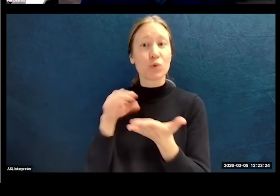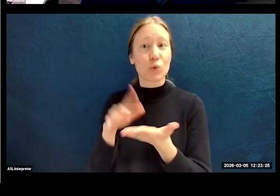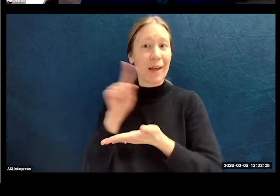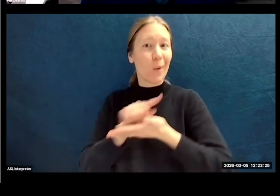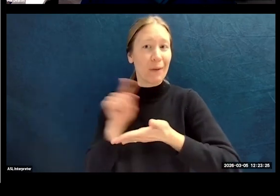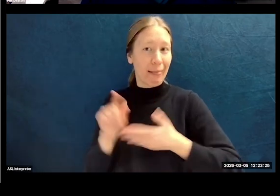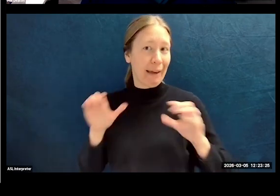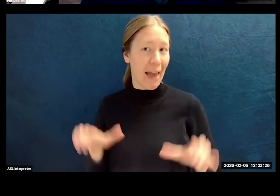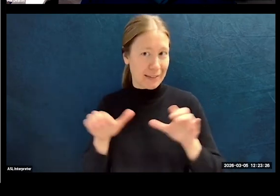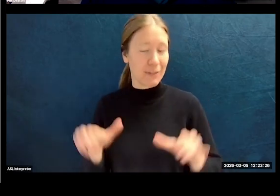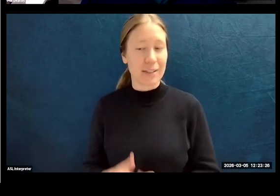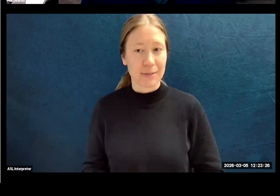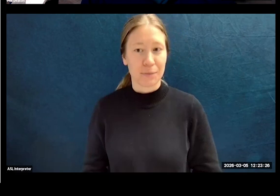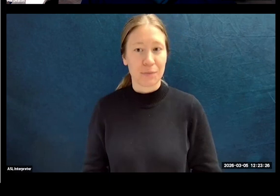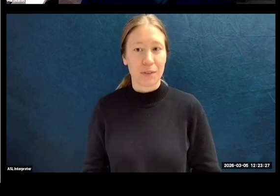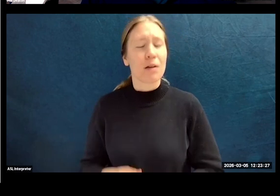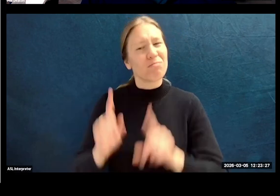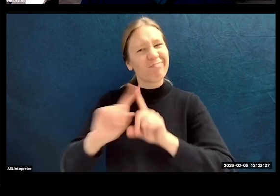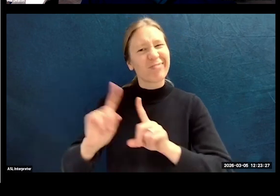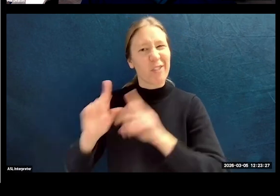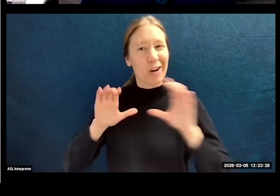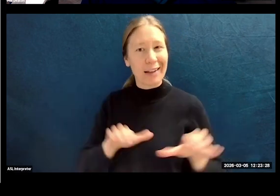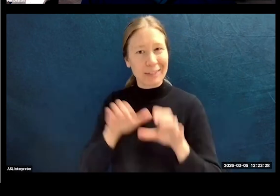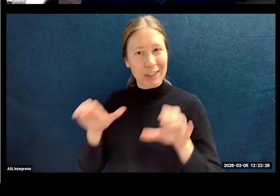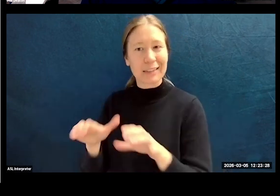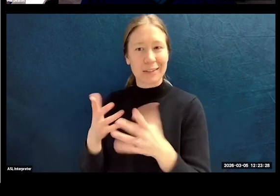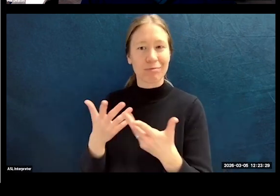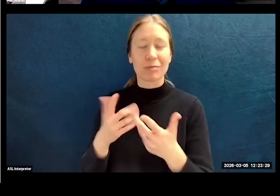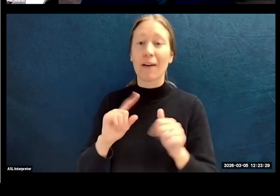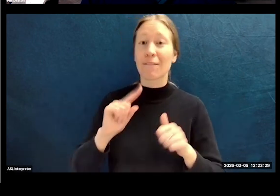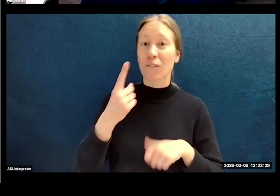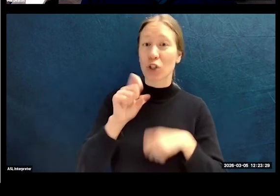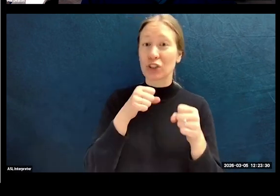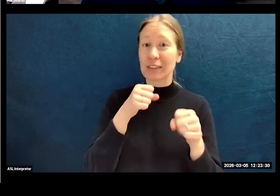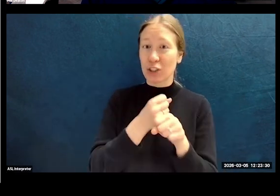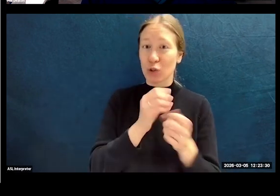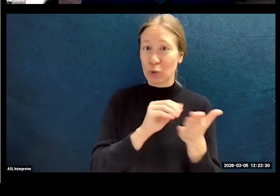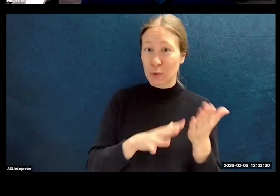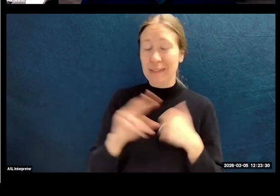and there are a couple of different weekly activities organized by first year student and second year student.